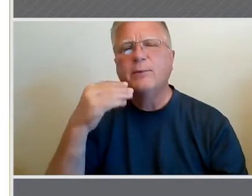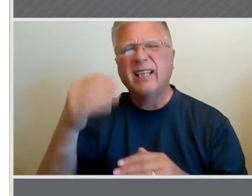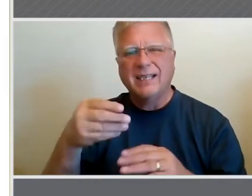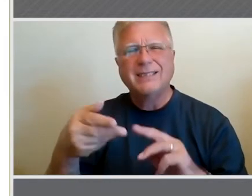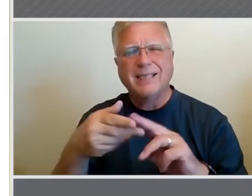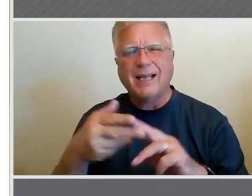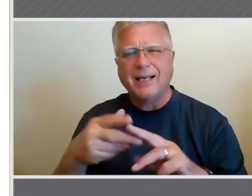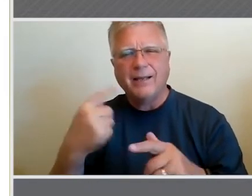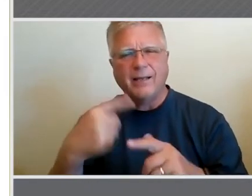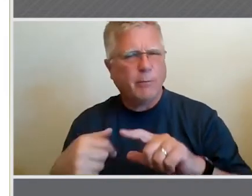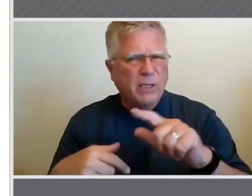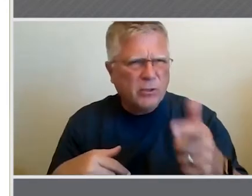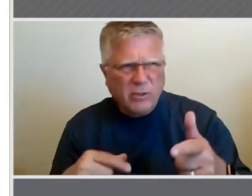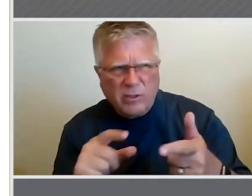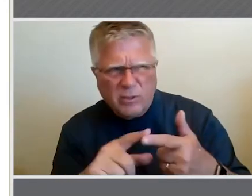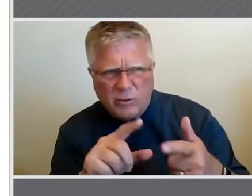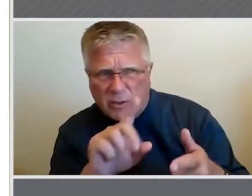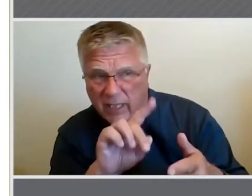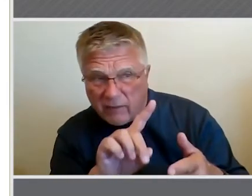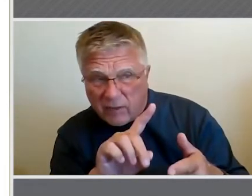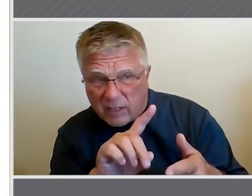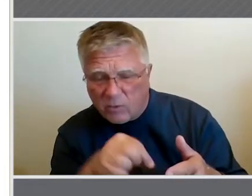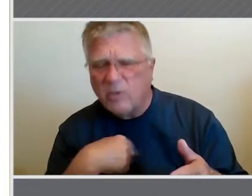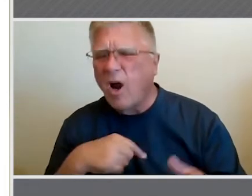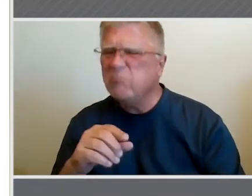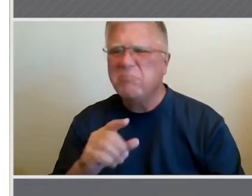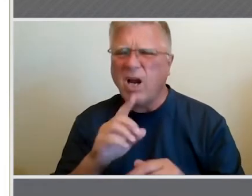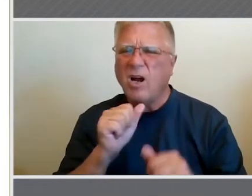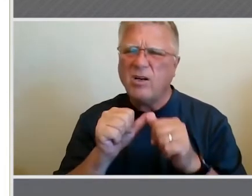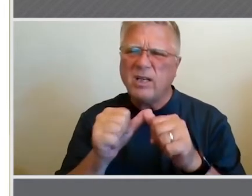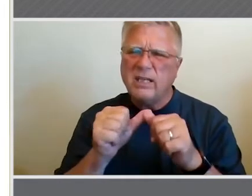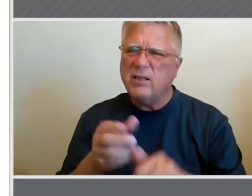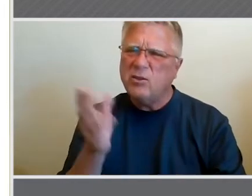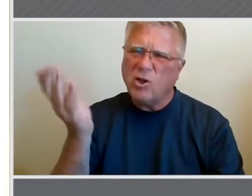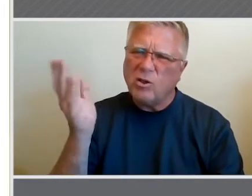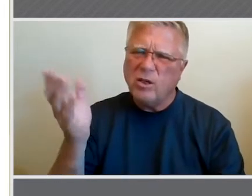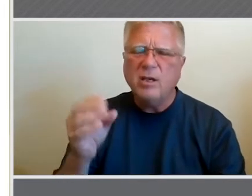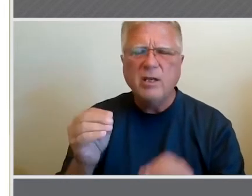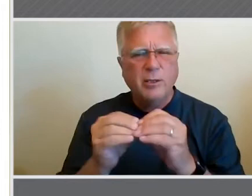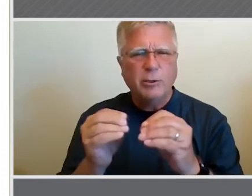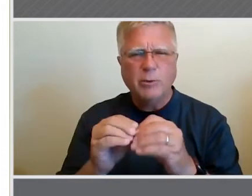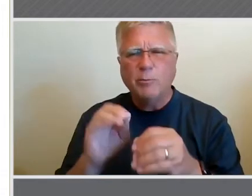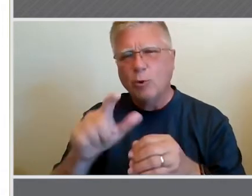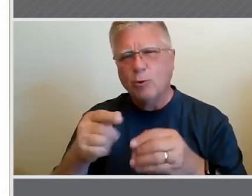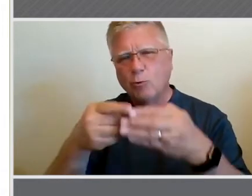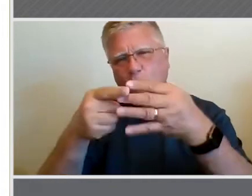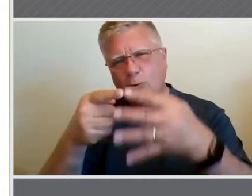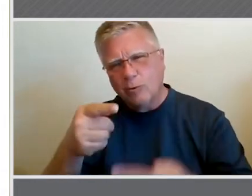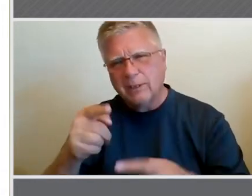over to you, David or am I still talking so I'll talk a bit here he has these are more tools that we provide us examples of the type of work we do.